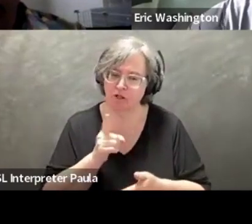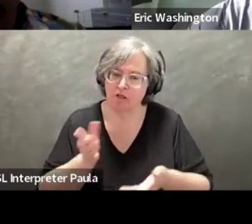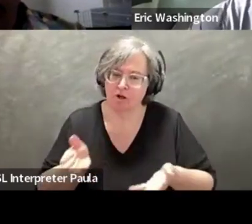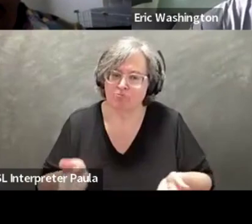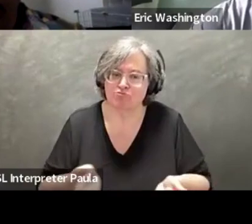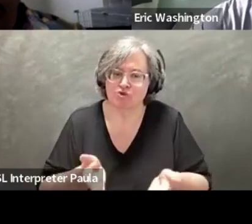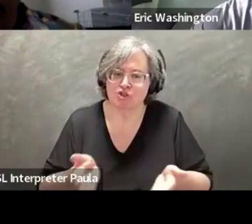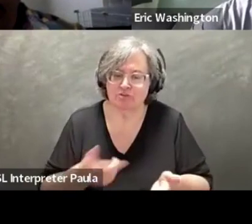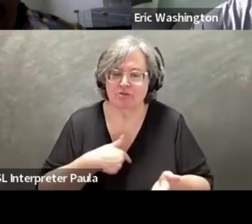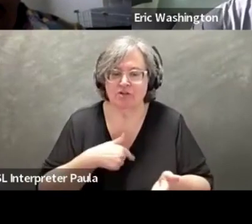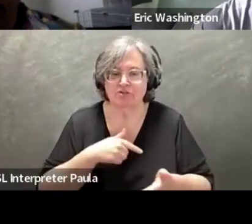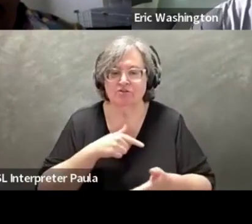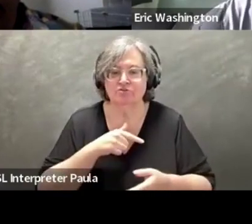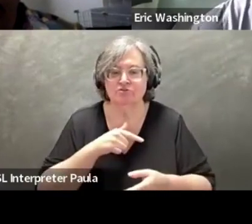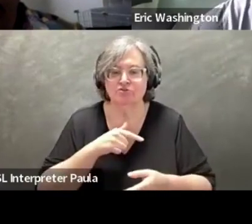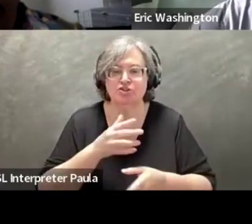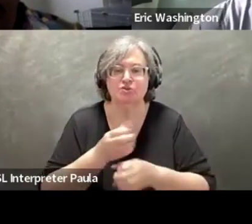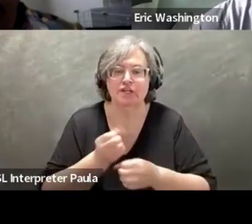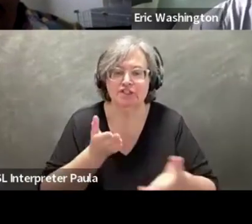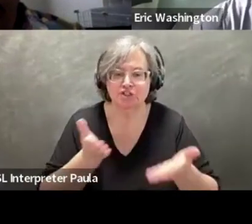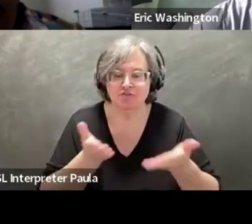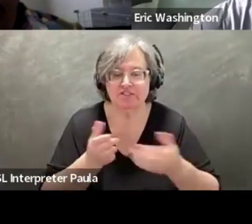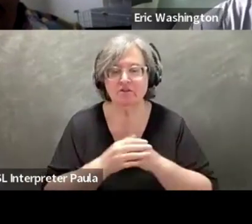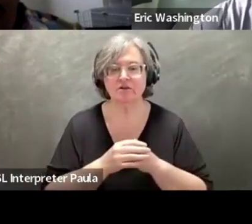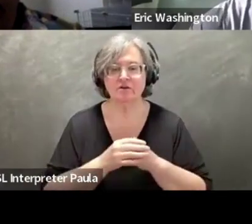of like, get into services, because I was only diagnosed as